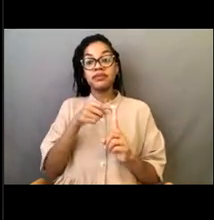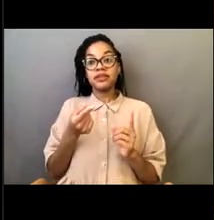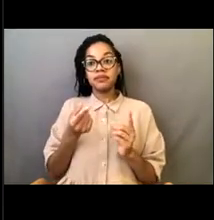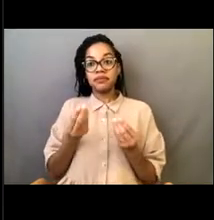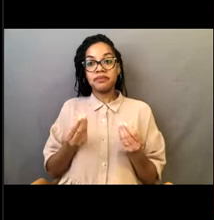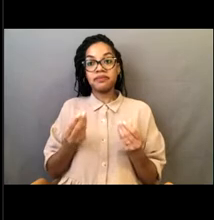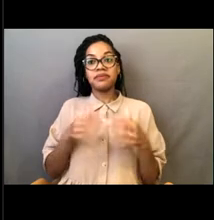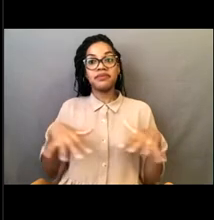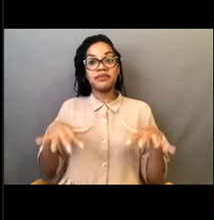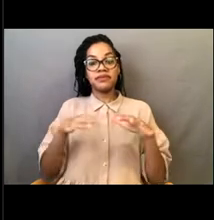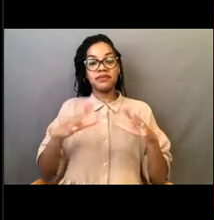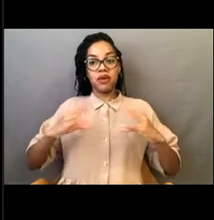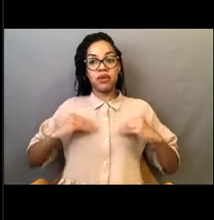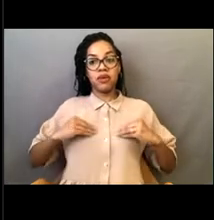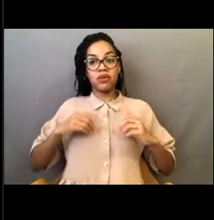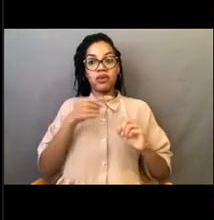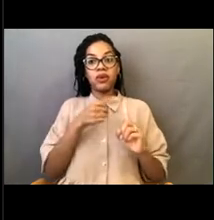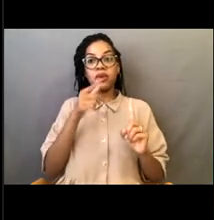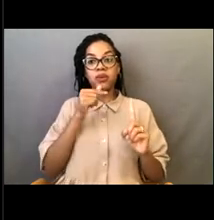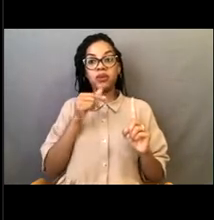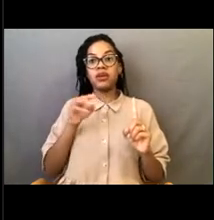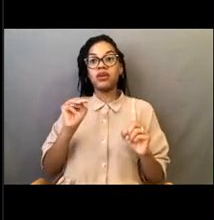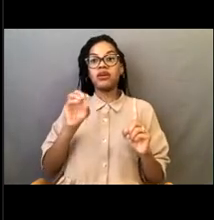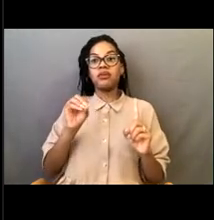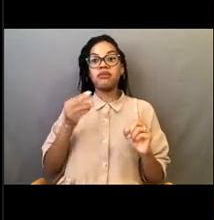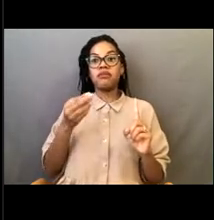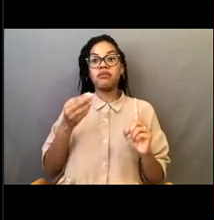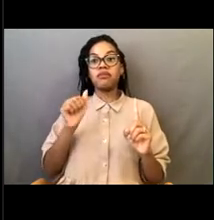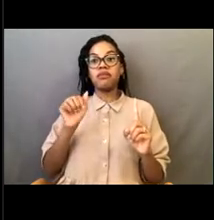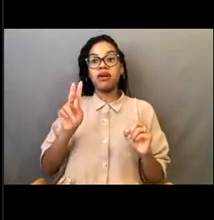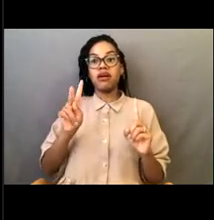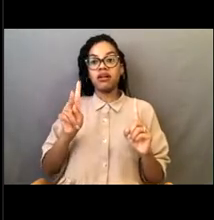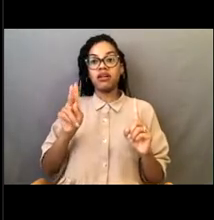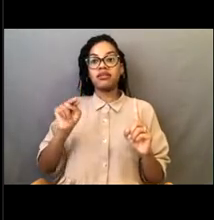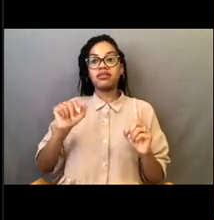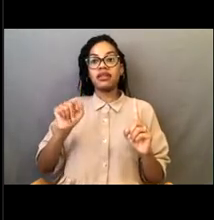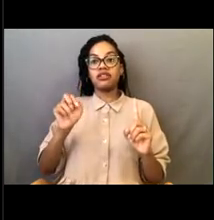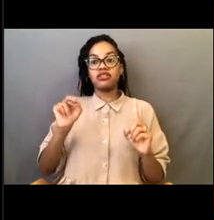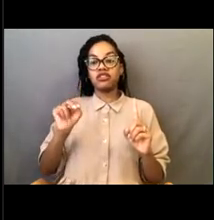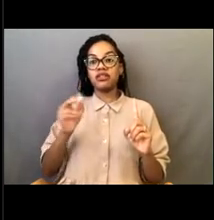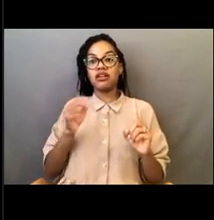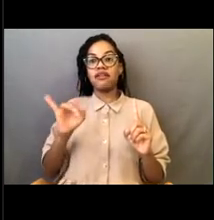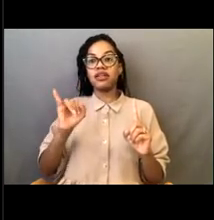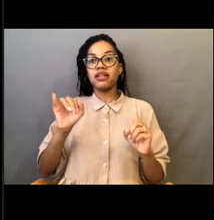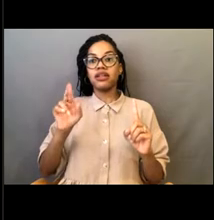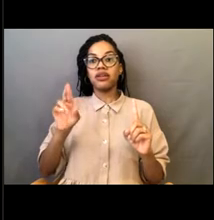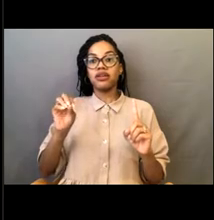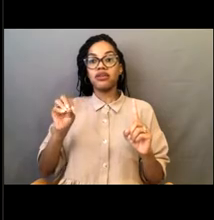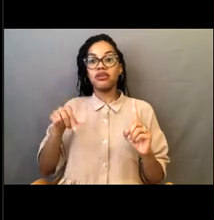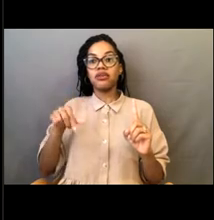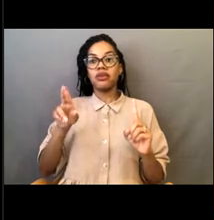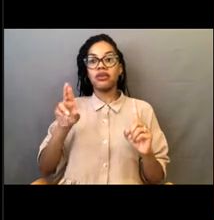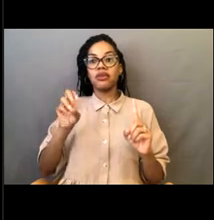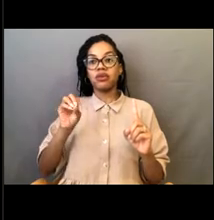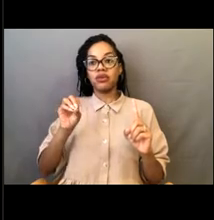the Mohawk Nation of the Iroquois Confederacy, also known as the Haudenoshaunee, the St. Lawrence Iroquoians, and many other Indigenous people